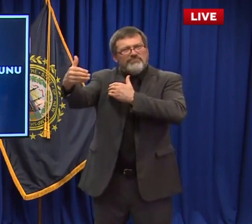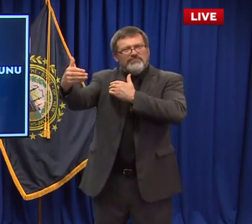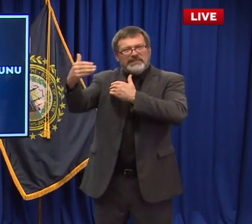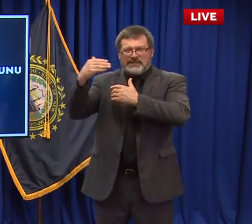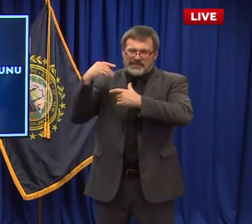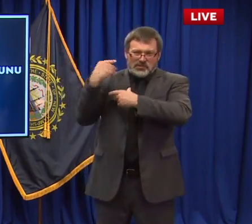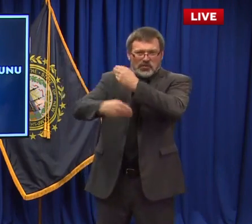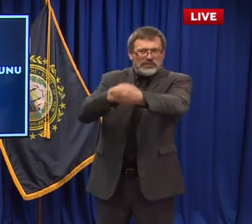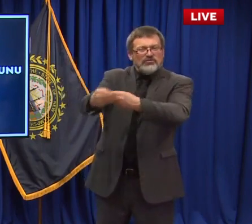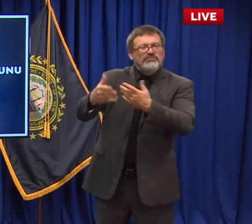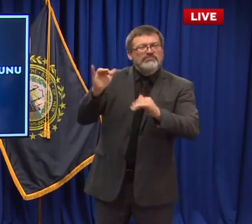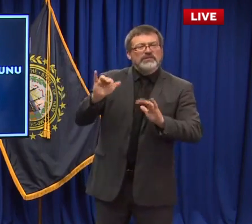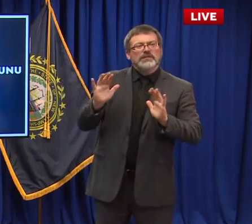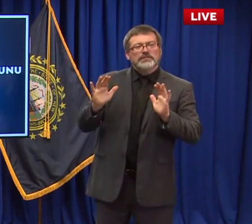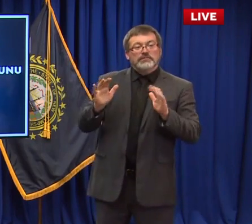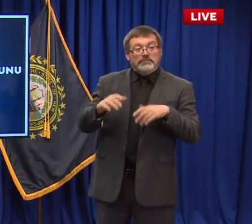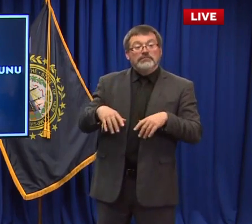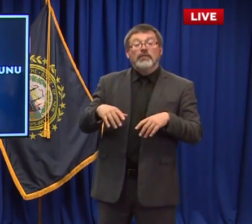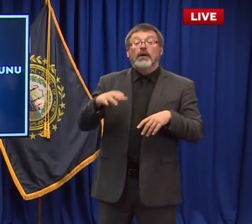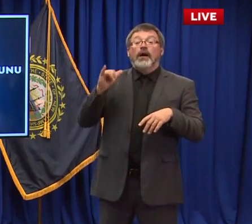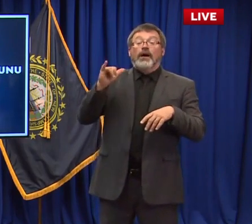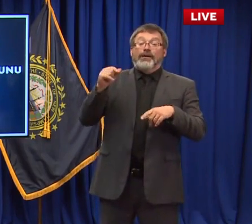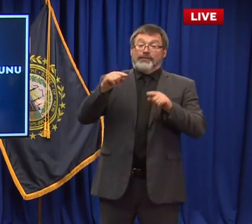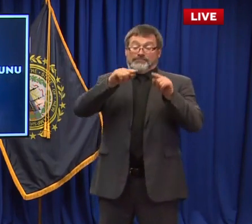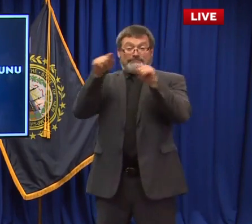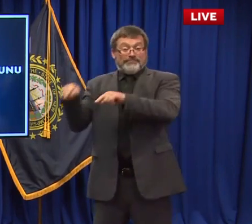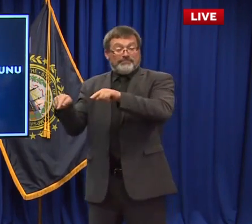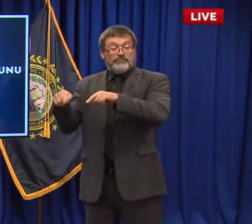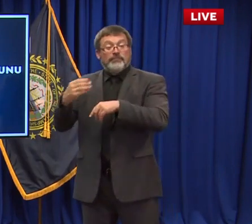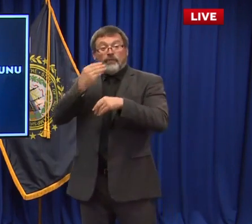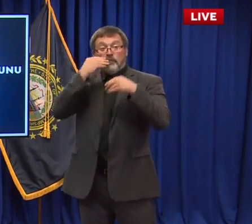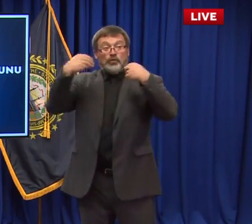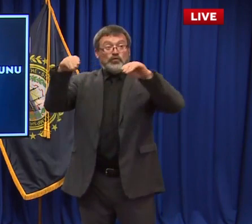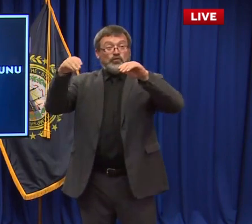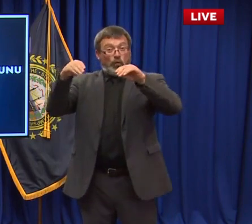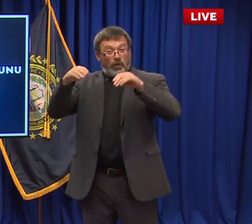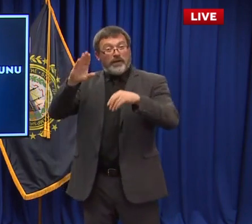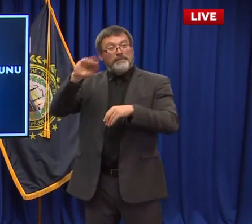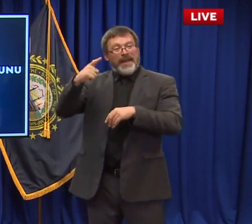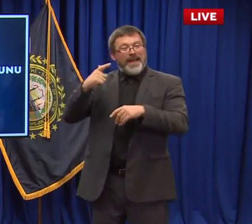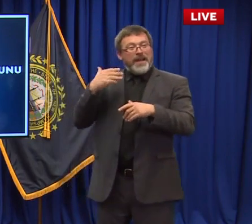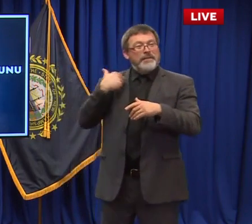CONSCIOUS STATE. WE HAVE TO TAKE THAT SERIOUSLY. THE REASONABLE BACKS.